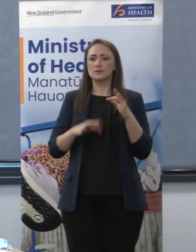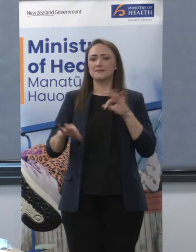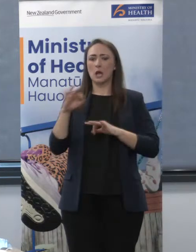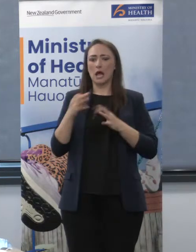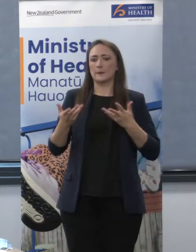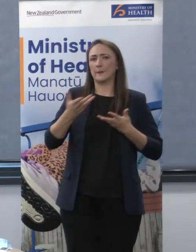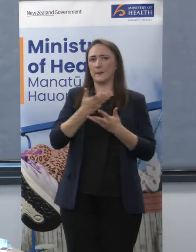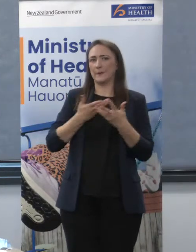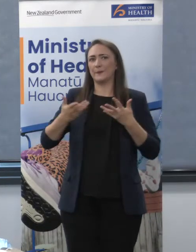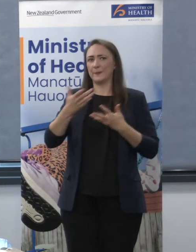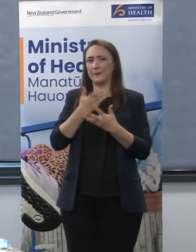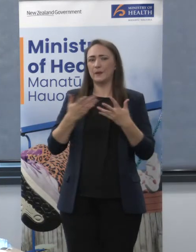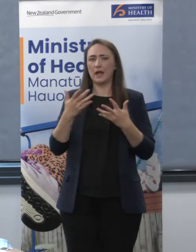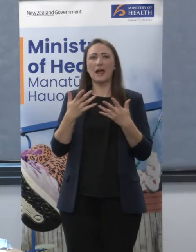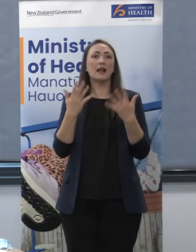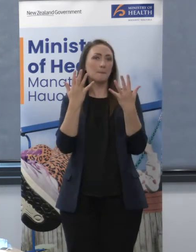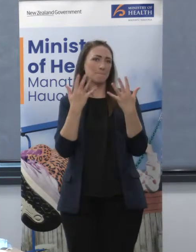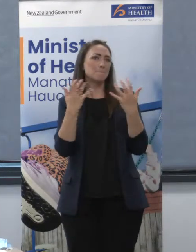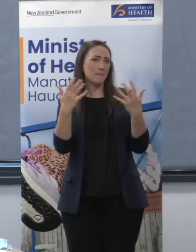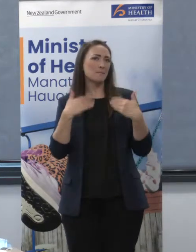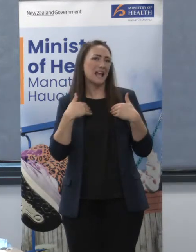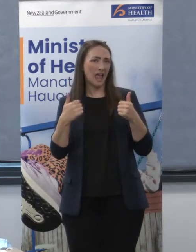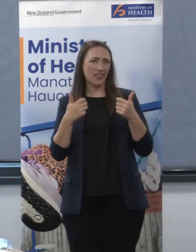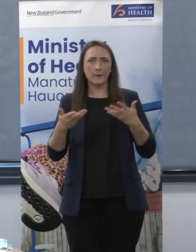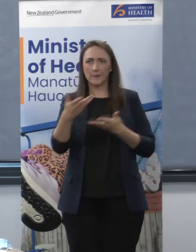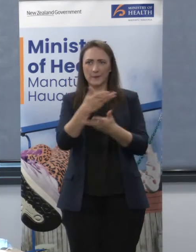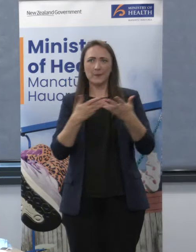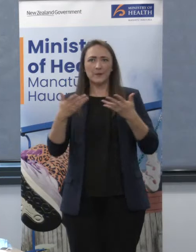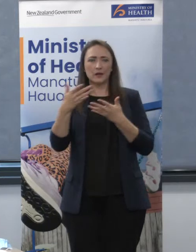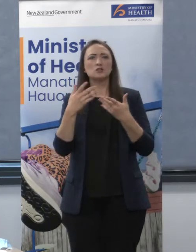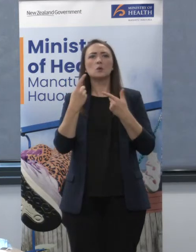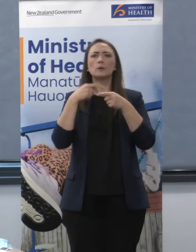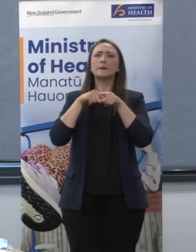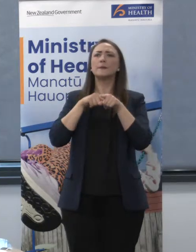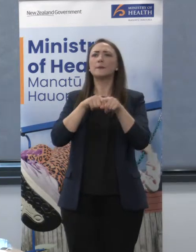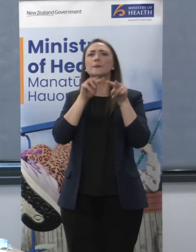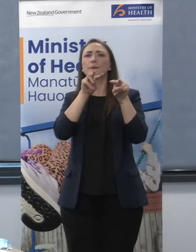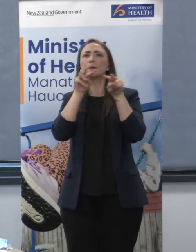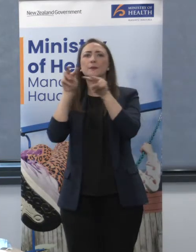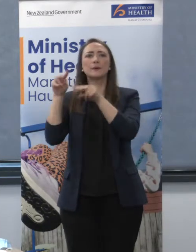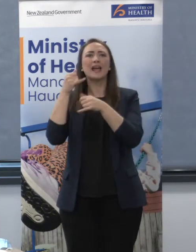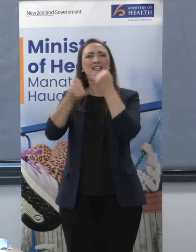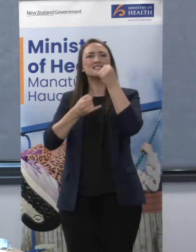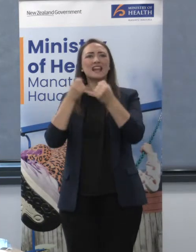subject of a number of active discussions and assigns team a.